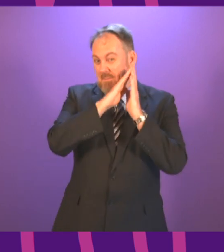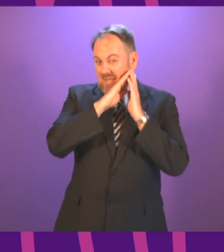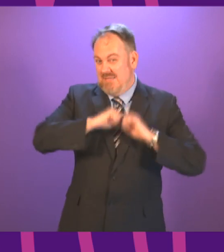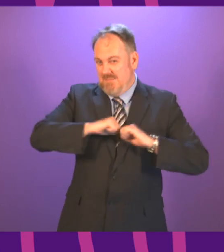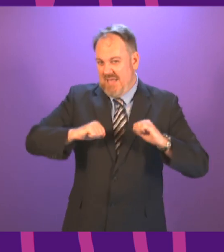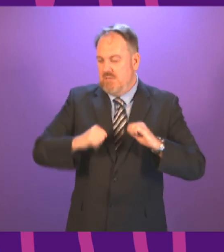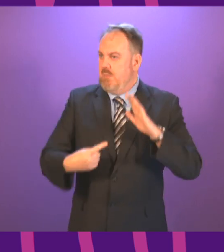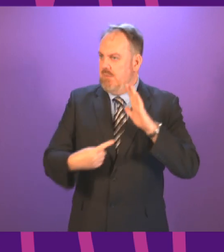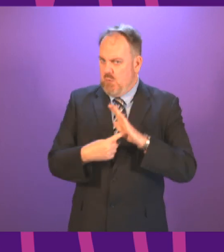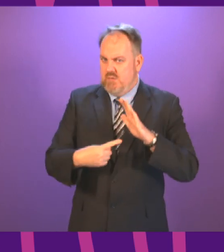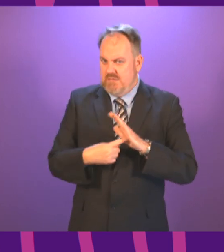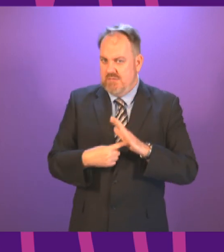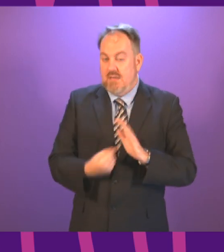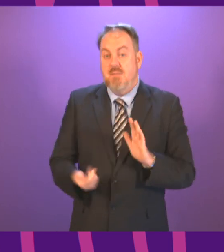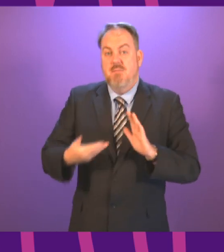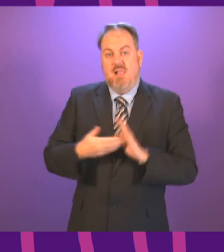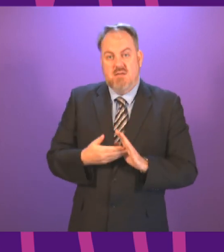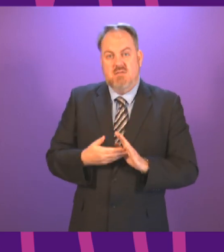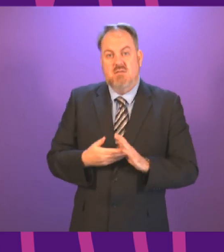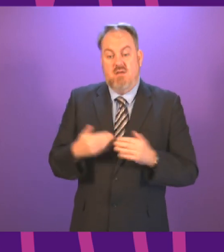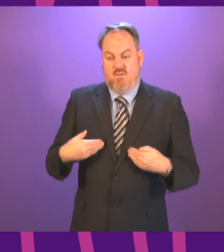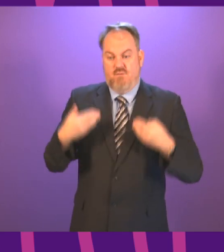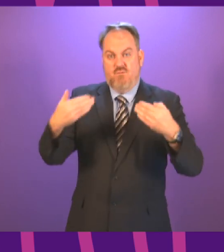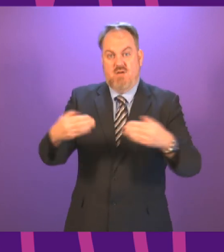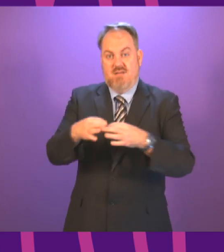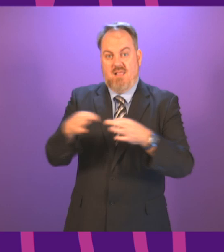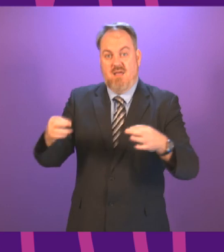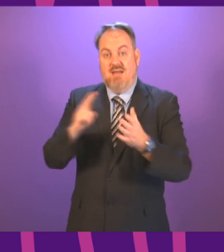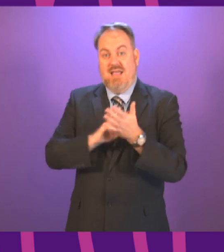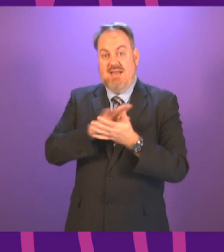be absolutely critical, as will the availability of front-line health workers in our hospitals.